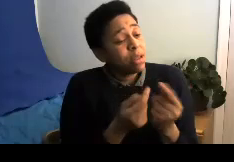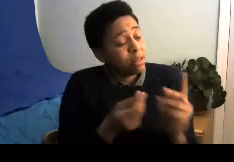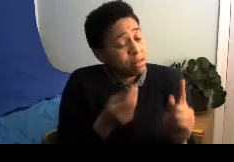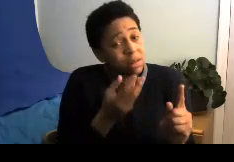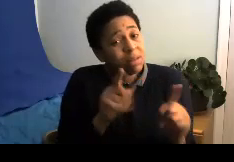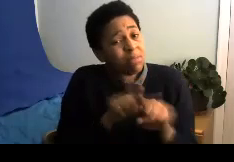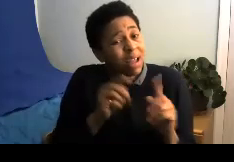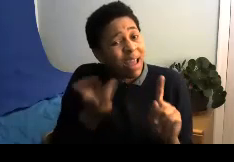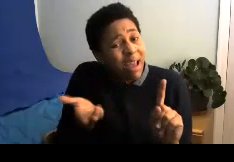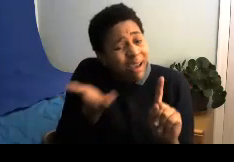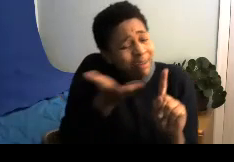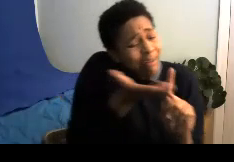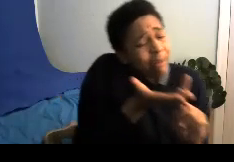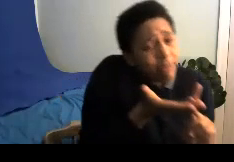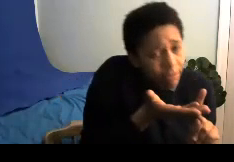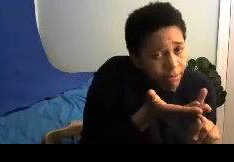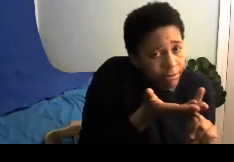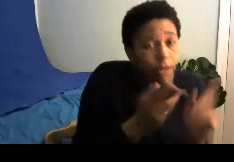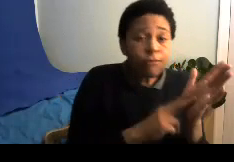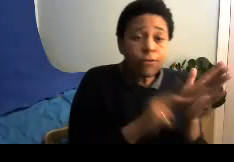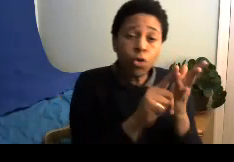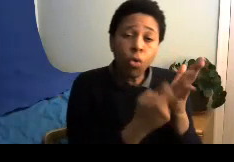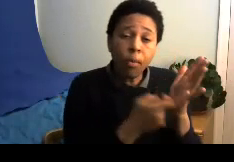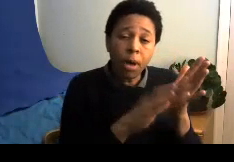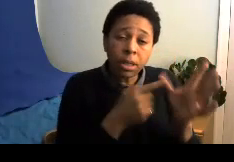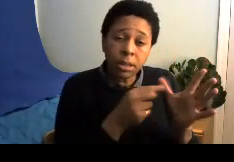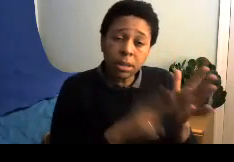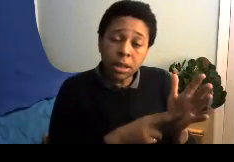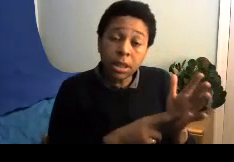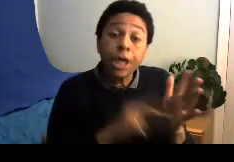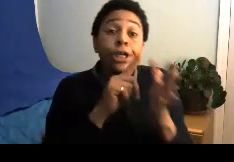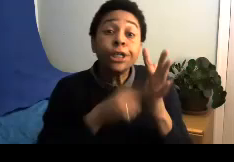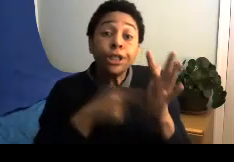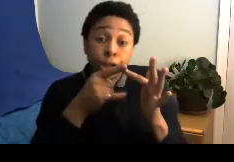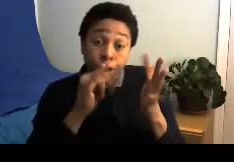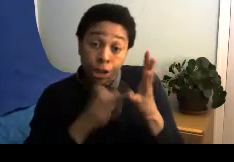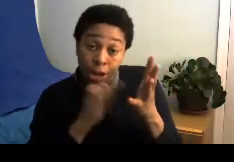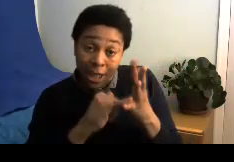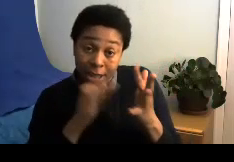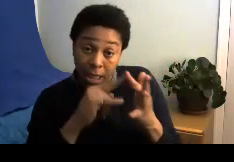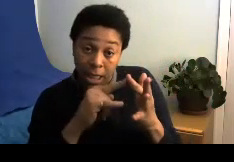know, Jesse's his grandson. And so we see through Jesse, the legacy of what the Windrush generation that Norman